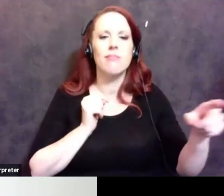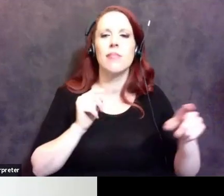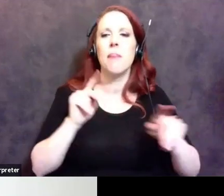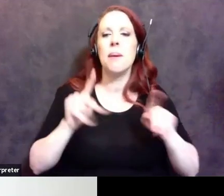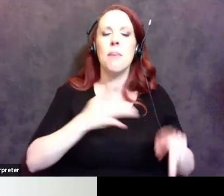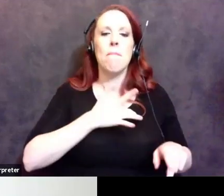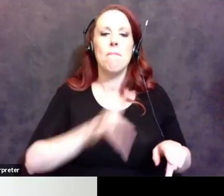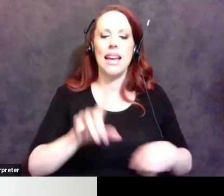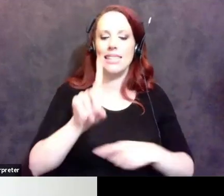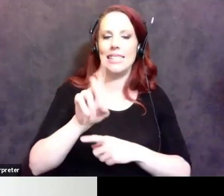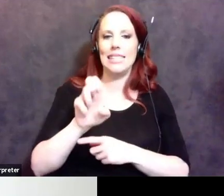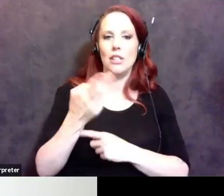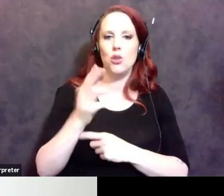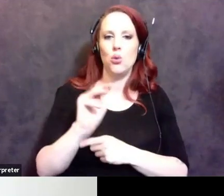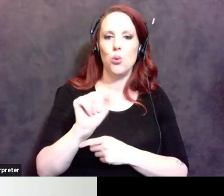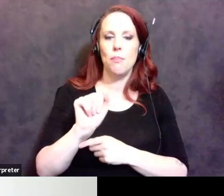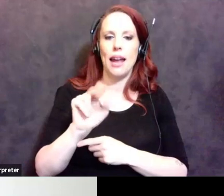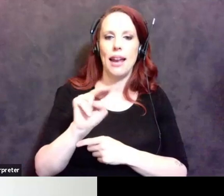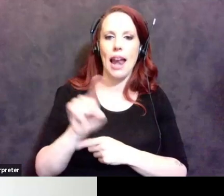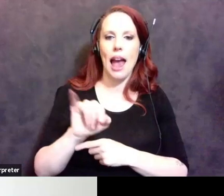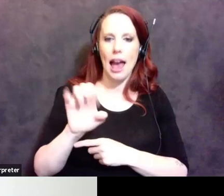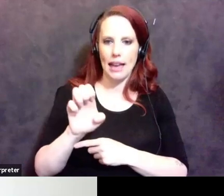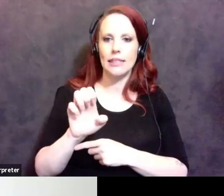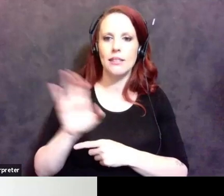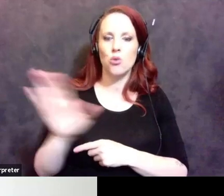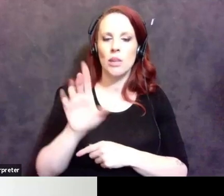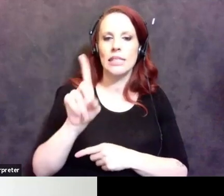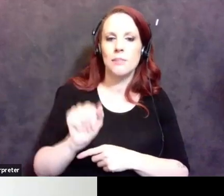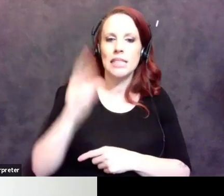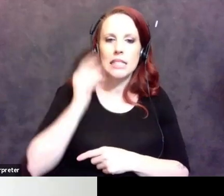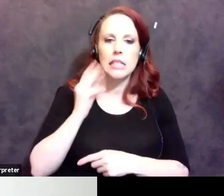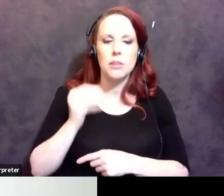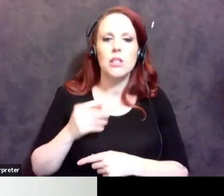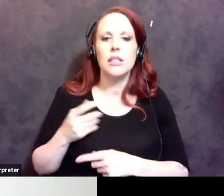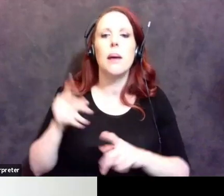that is oftentimes people will come to us and say give me the guide. Give me the guide